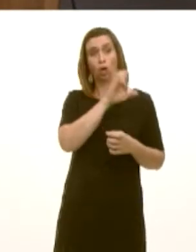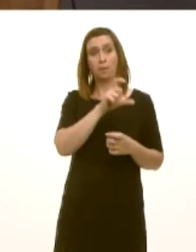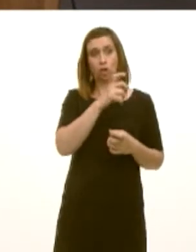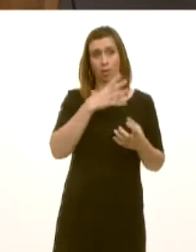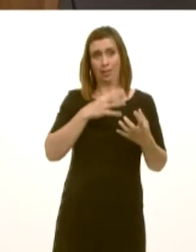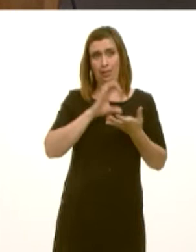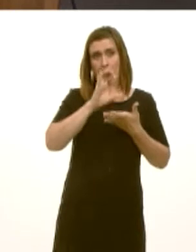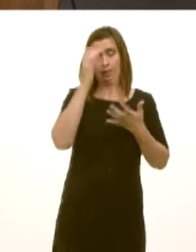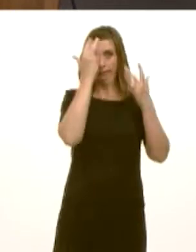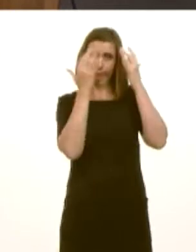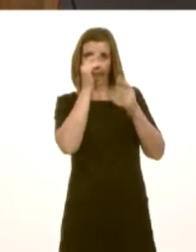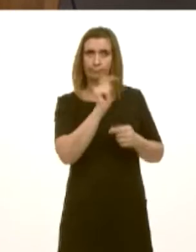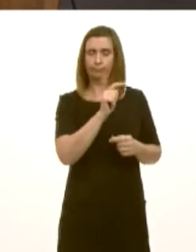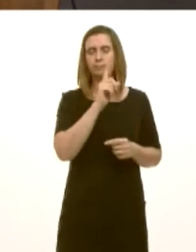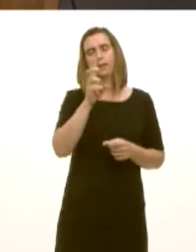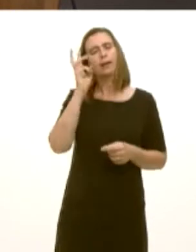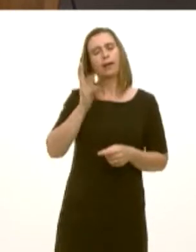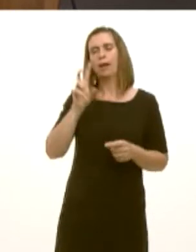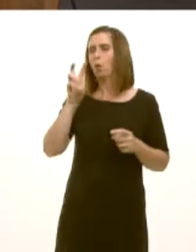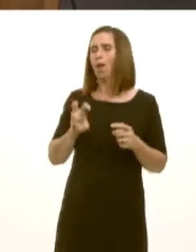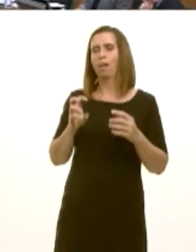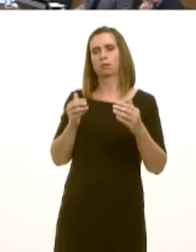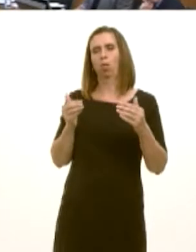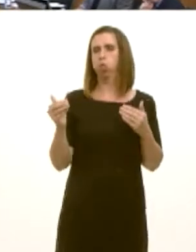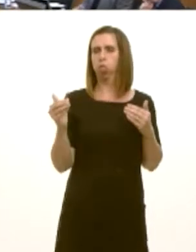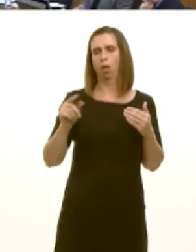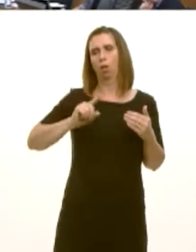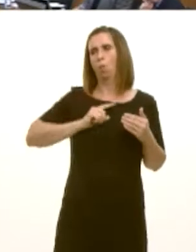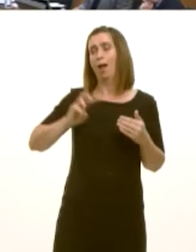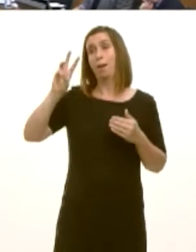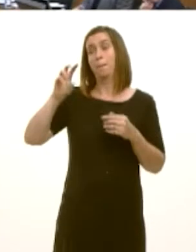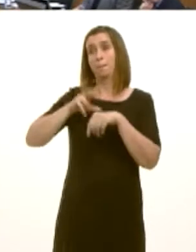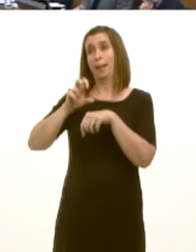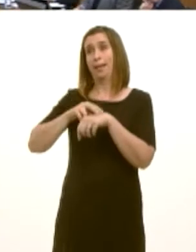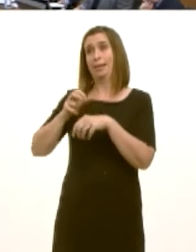But, once again, weíre seeing Wales lose out because the fact that policing is not devolved.